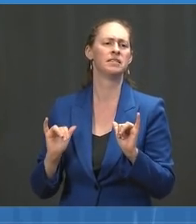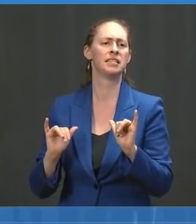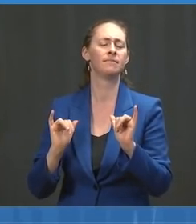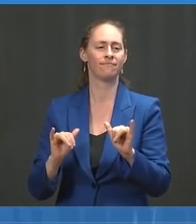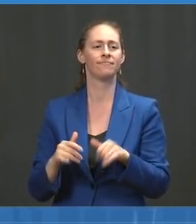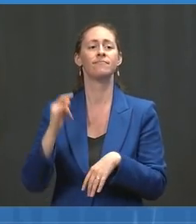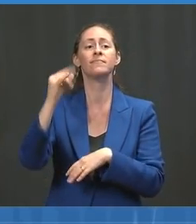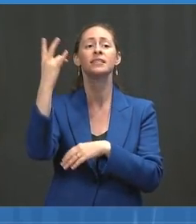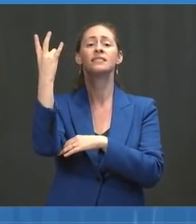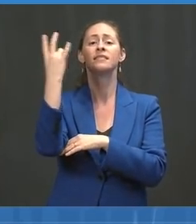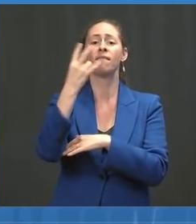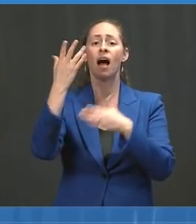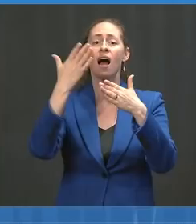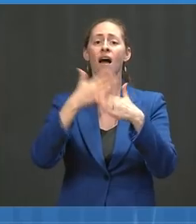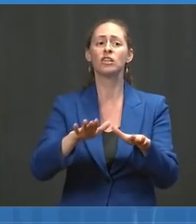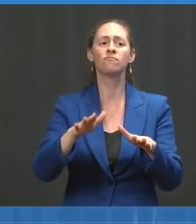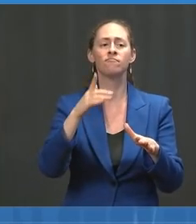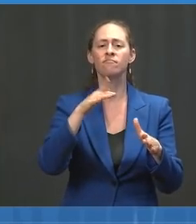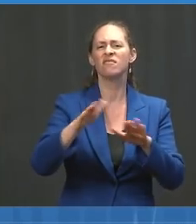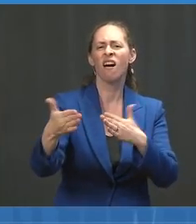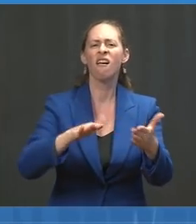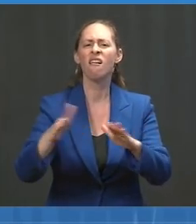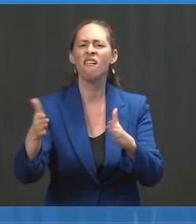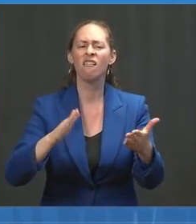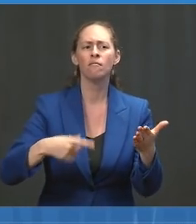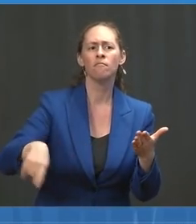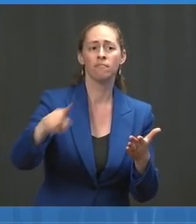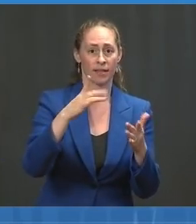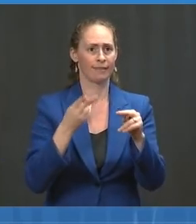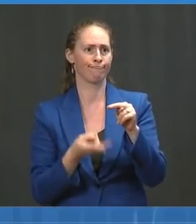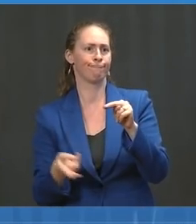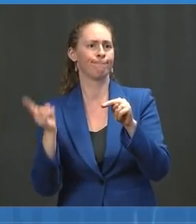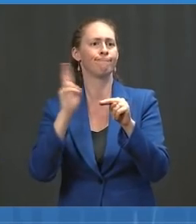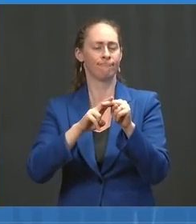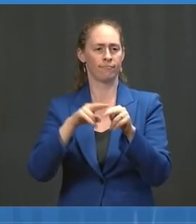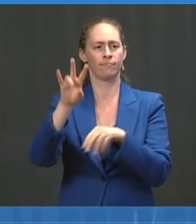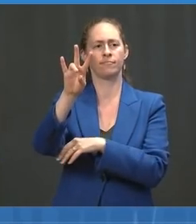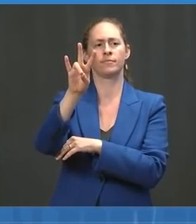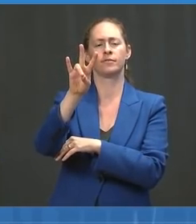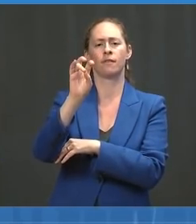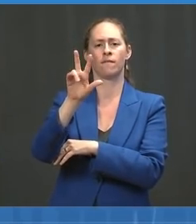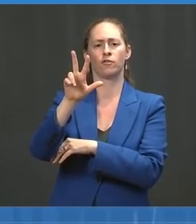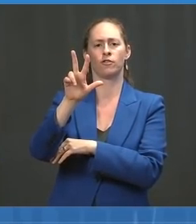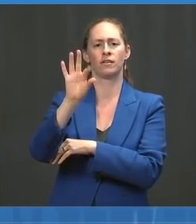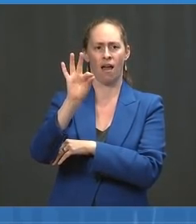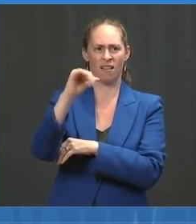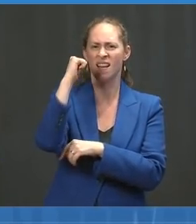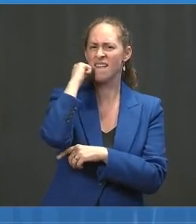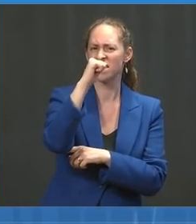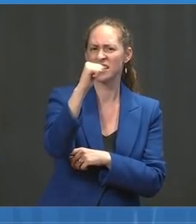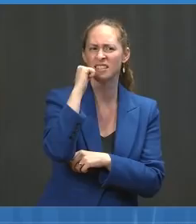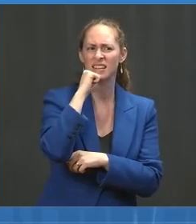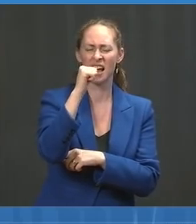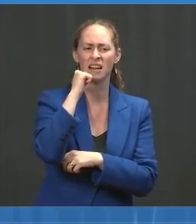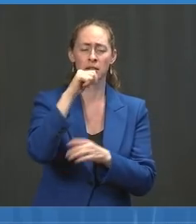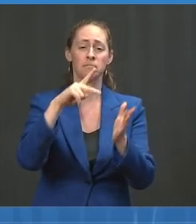have also increased to 739 per day, an increase of 23 percent from the previous seven-day period.